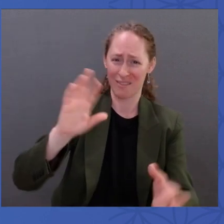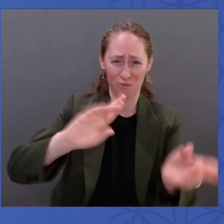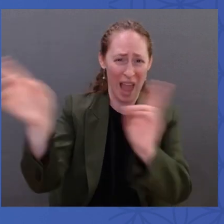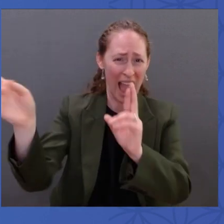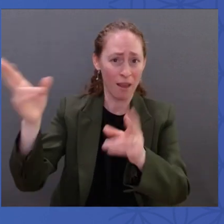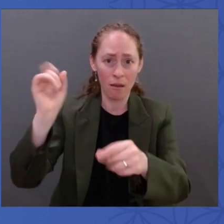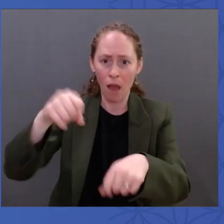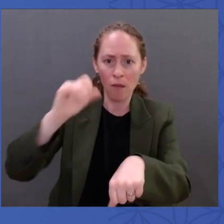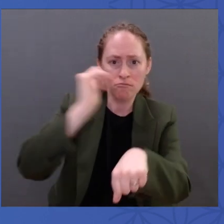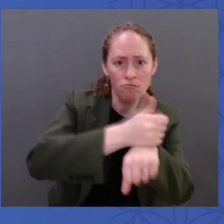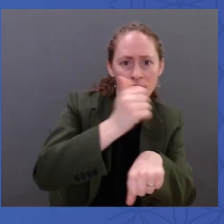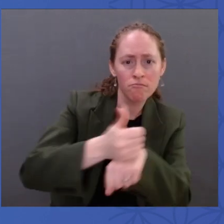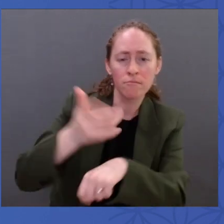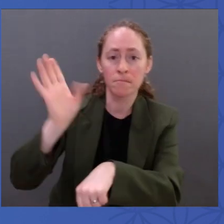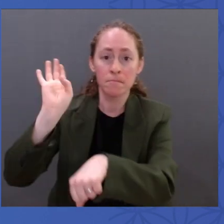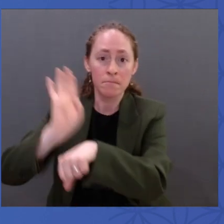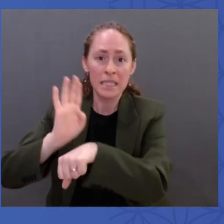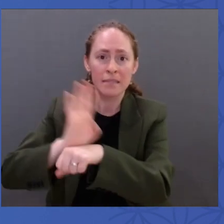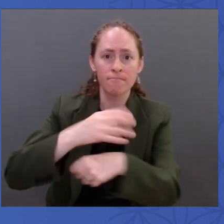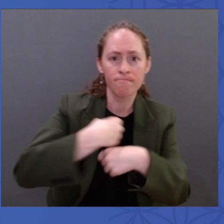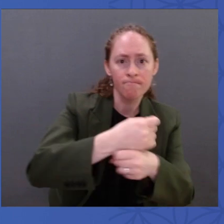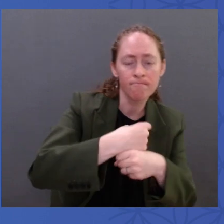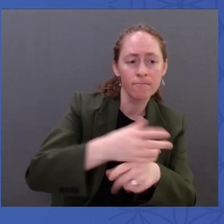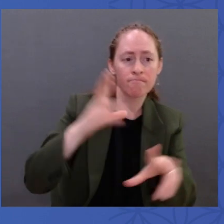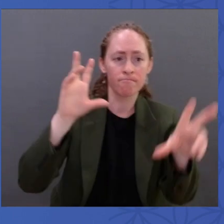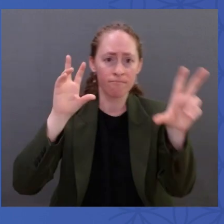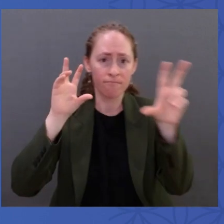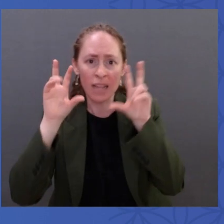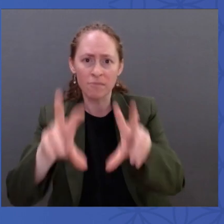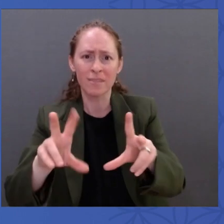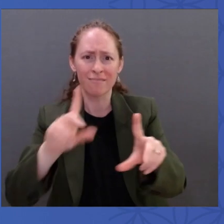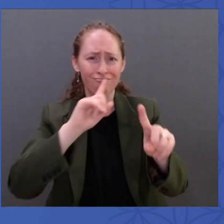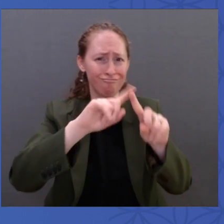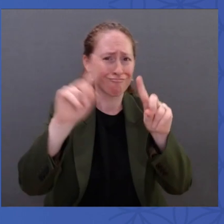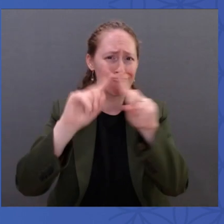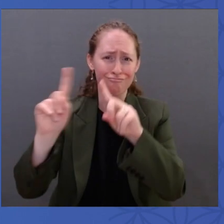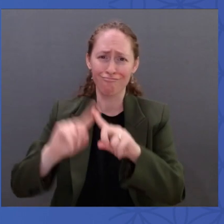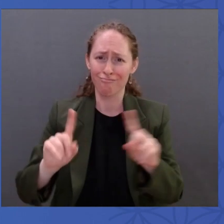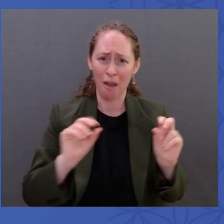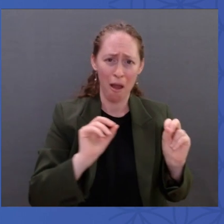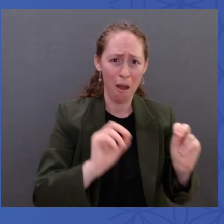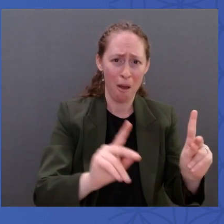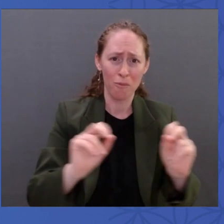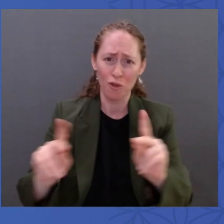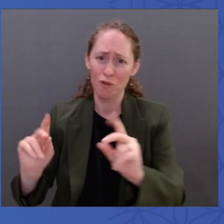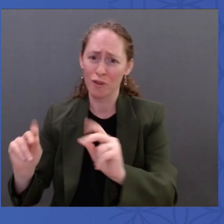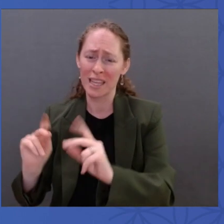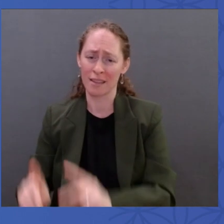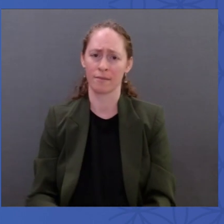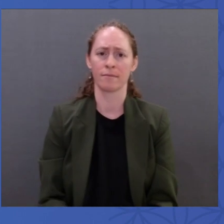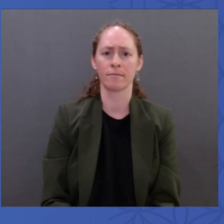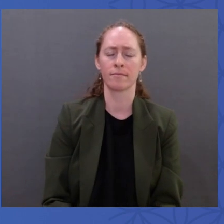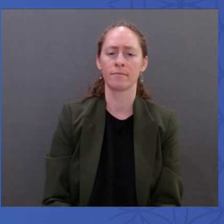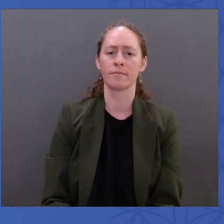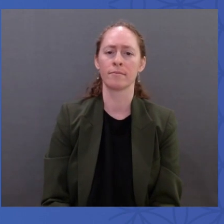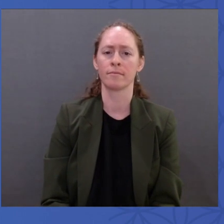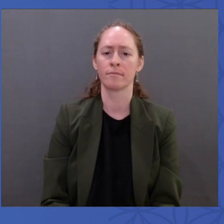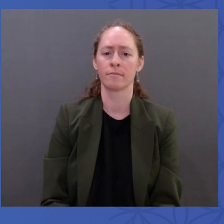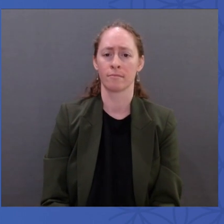History bears witness to the fact that India has for centuries been a very important center